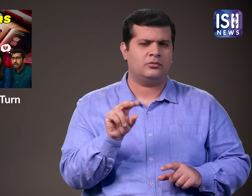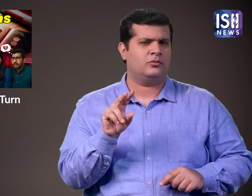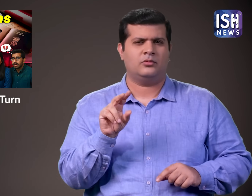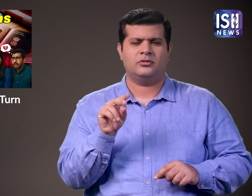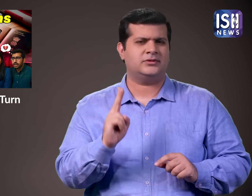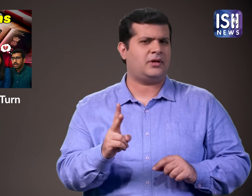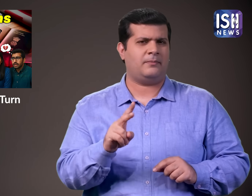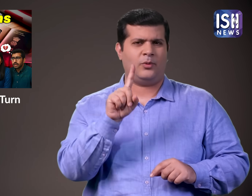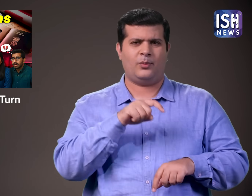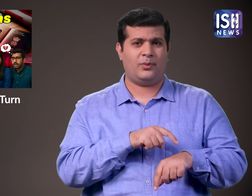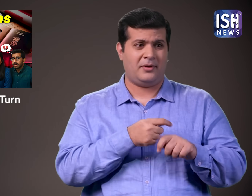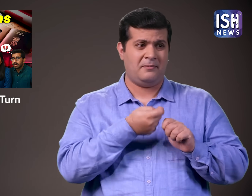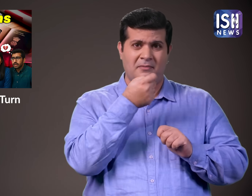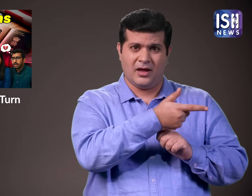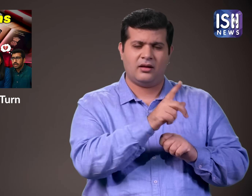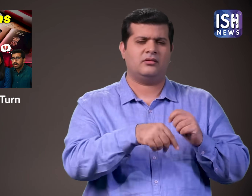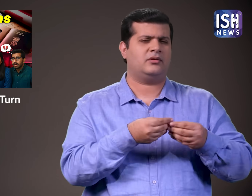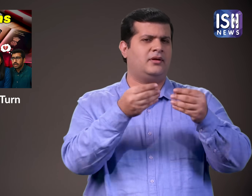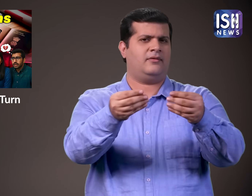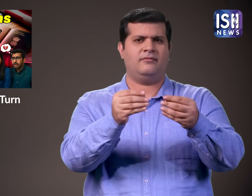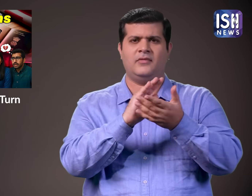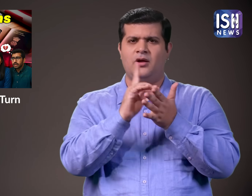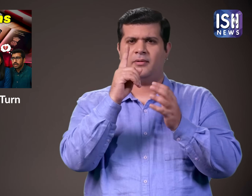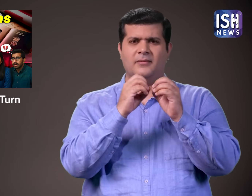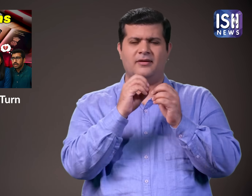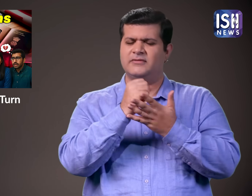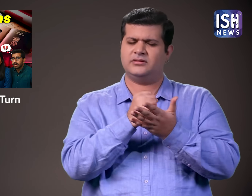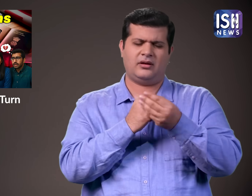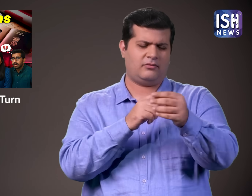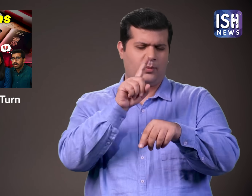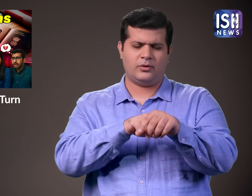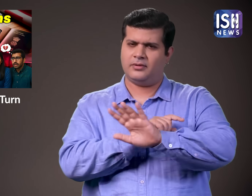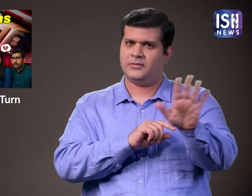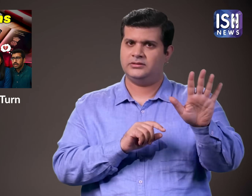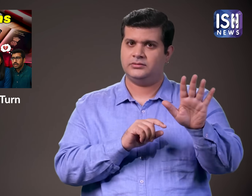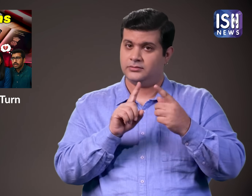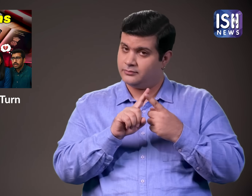No! It’s a one-time fee that applies only to the petition.